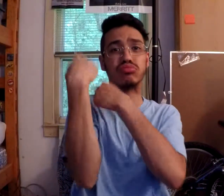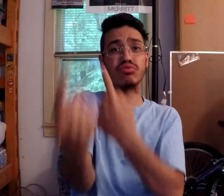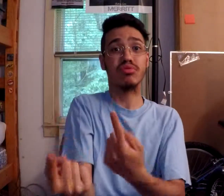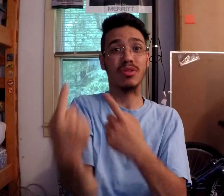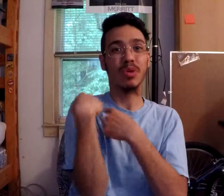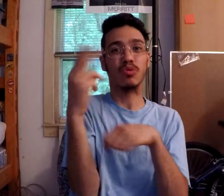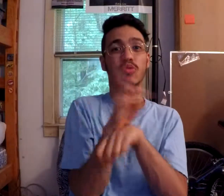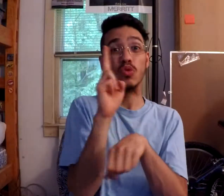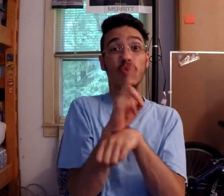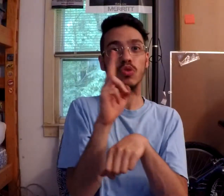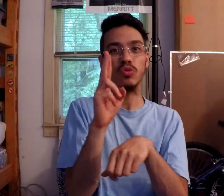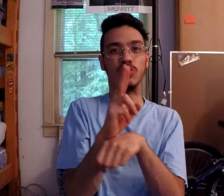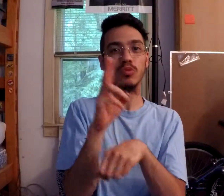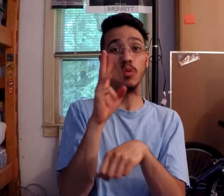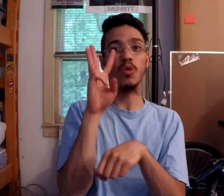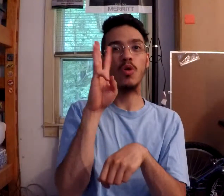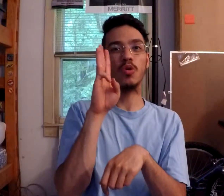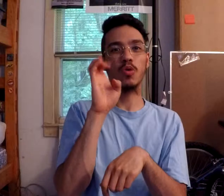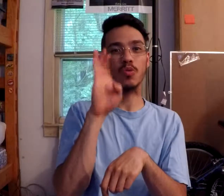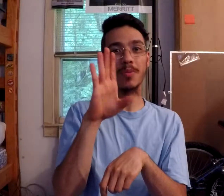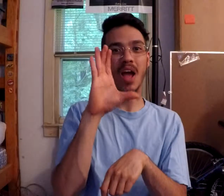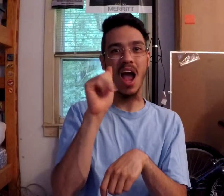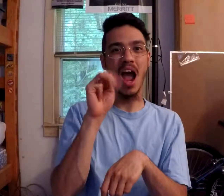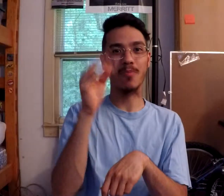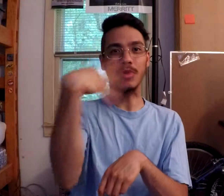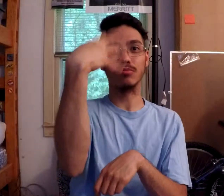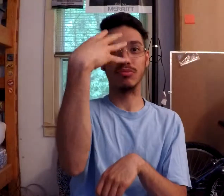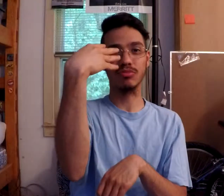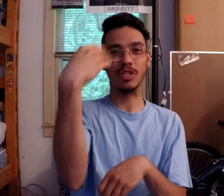I always use a webcam for all times.